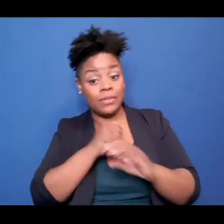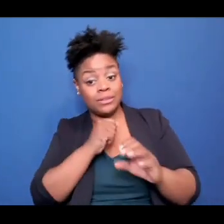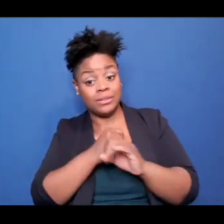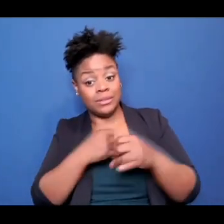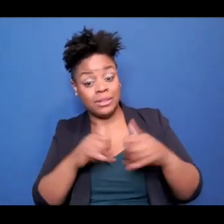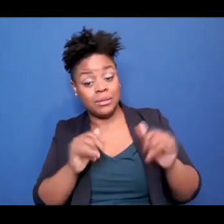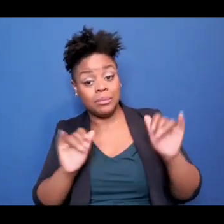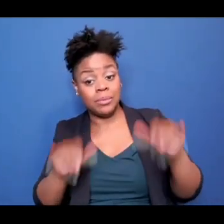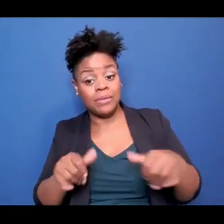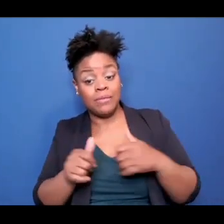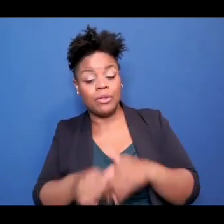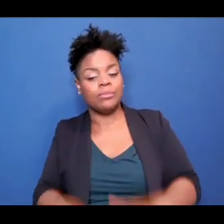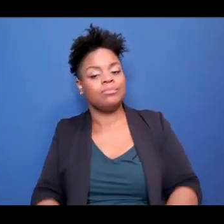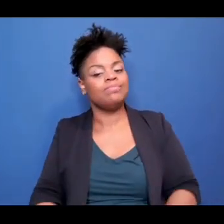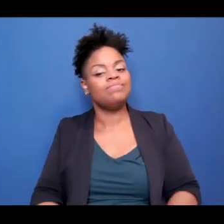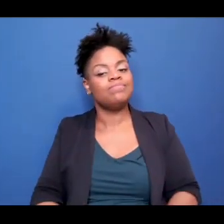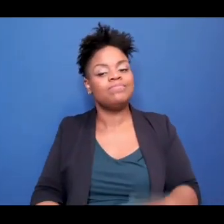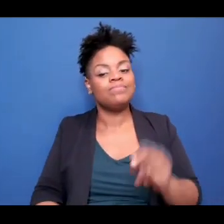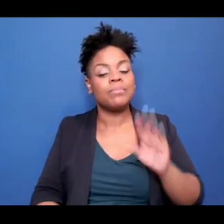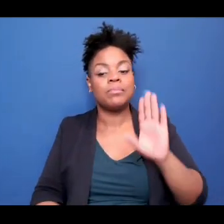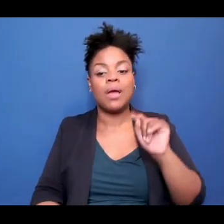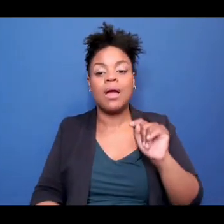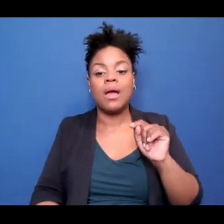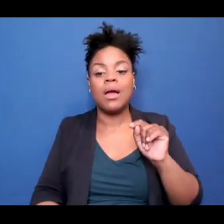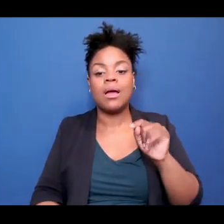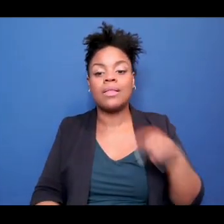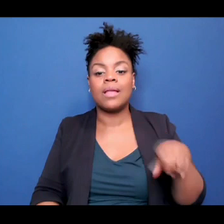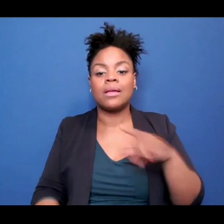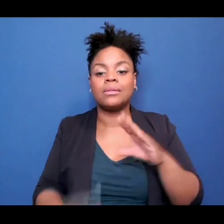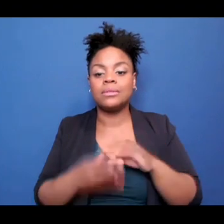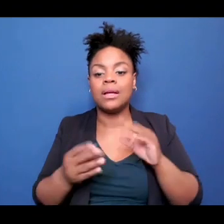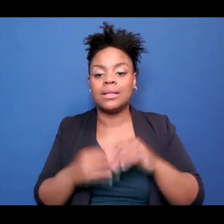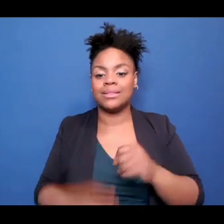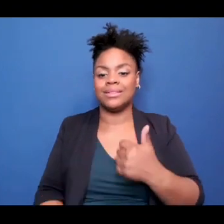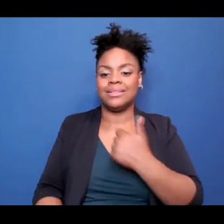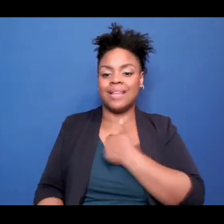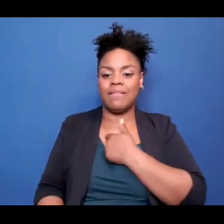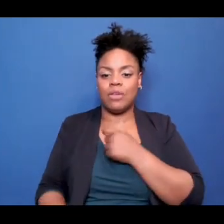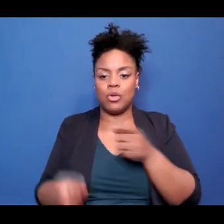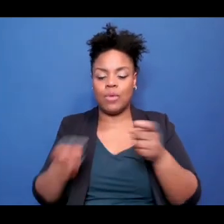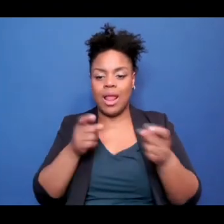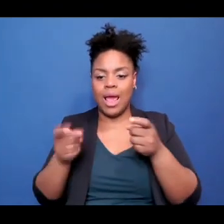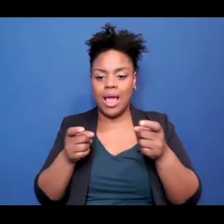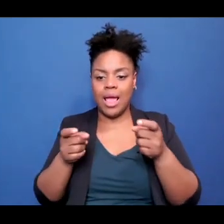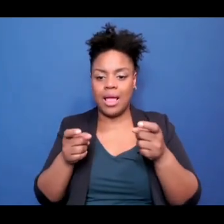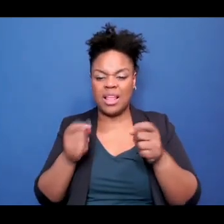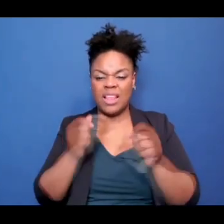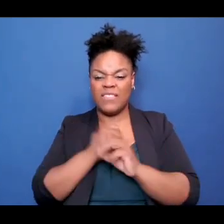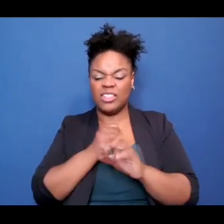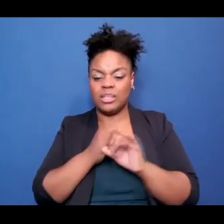ADHERE TO THESE GUIDELINES, BUT THIS IS WHAT THE KIND OF SELF- REGULATORY MECHANISM THEY